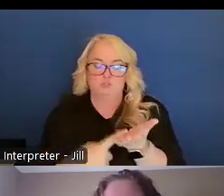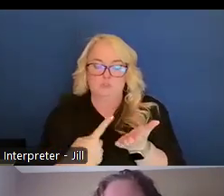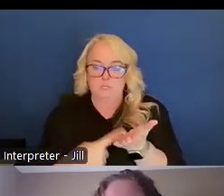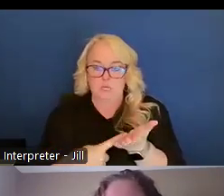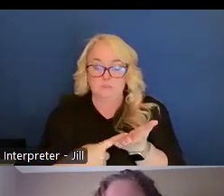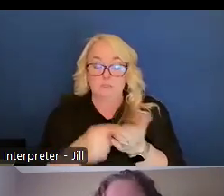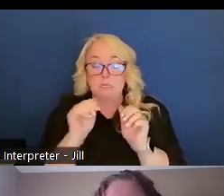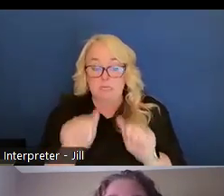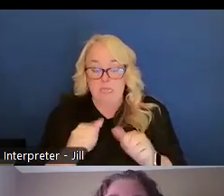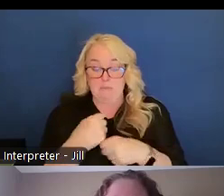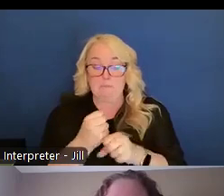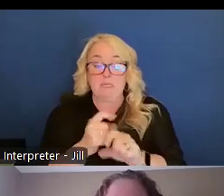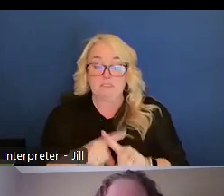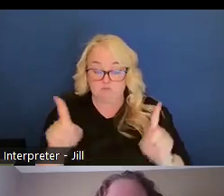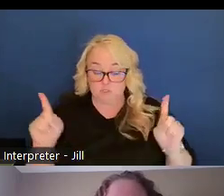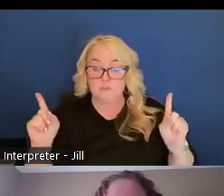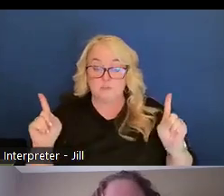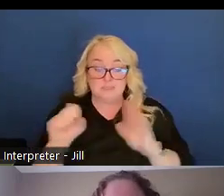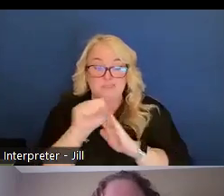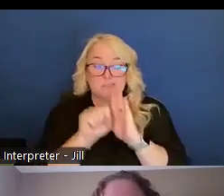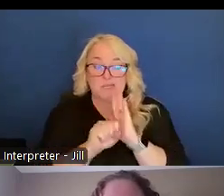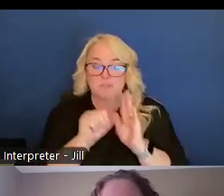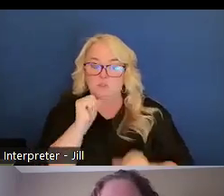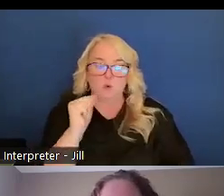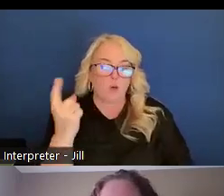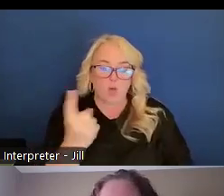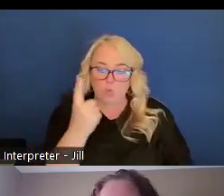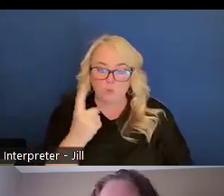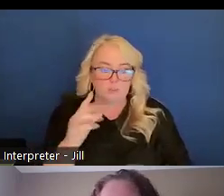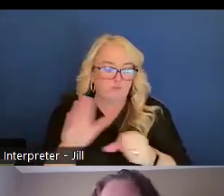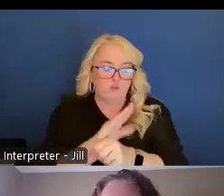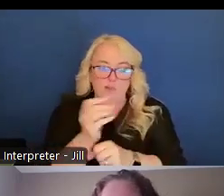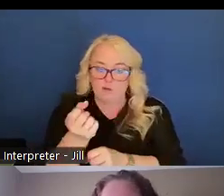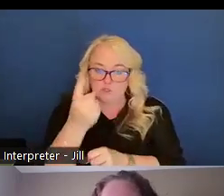difference, because states don't always fully understand how a